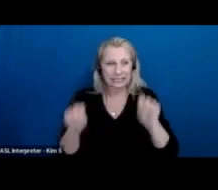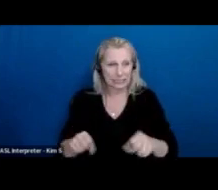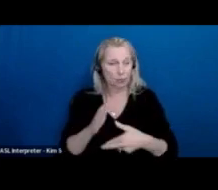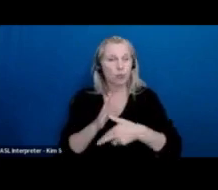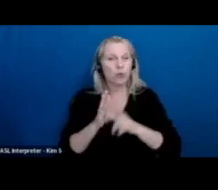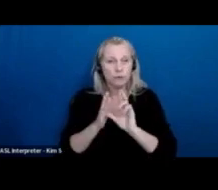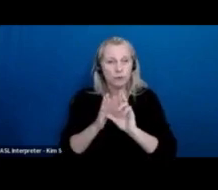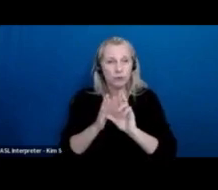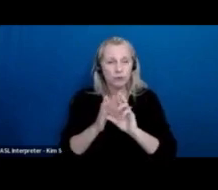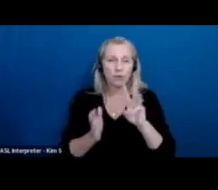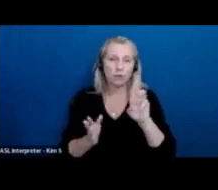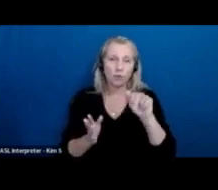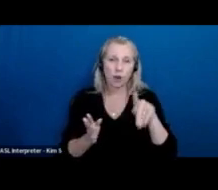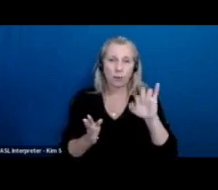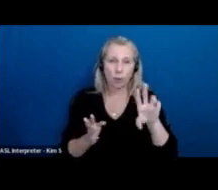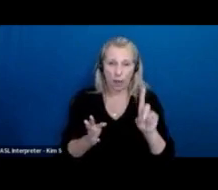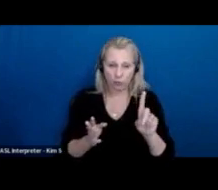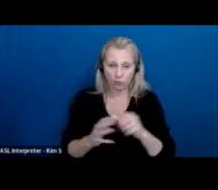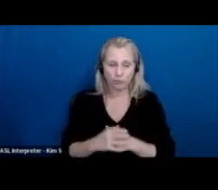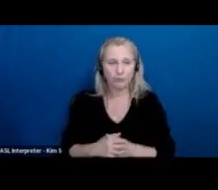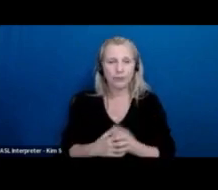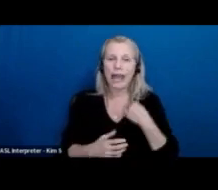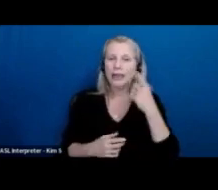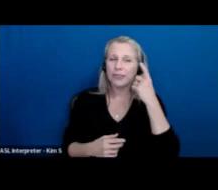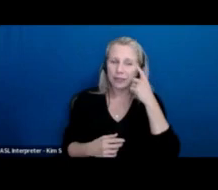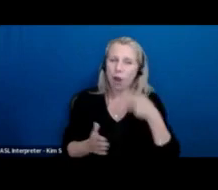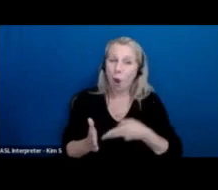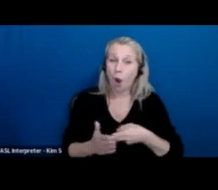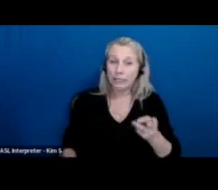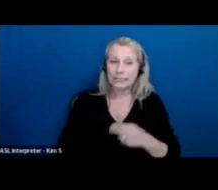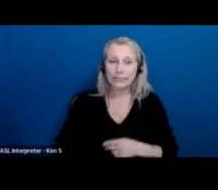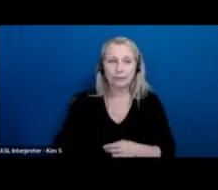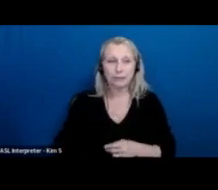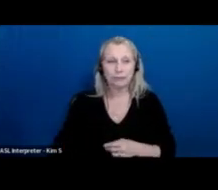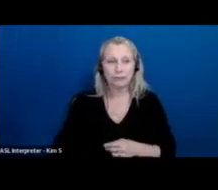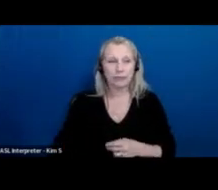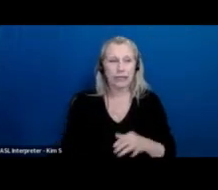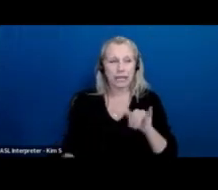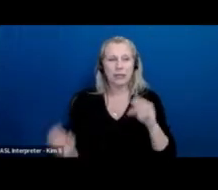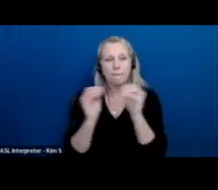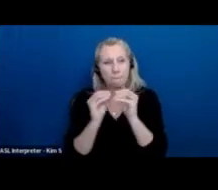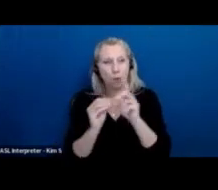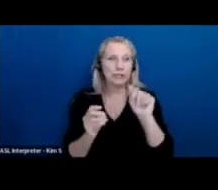wraparound. And I think I mean, honestly, I think wraparound has more data and research behind it